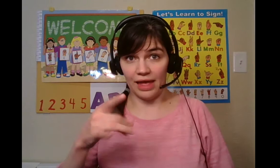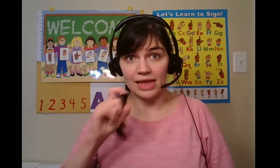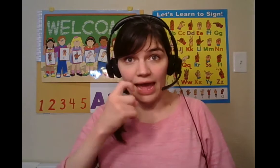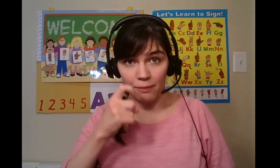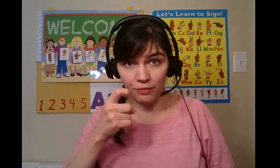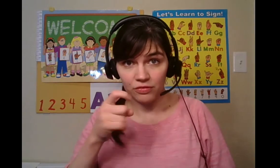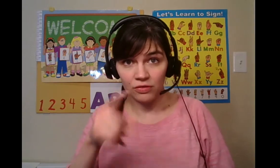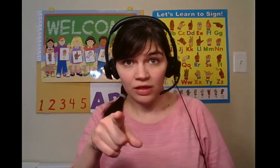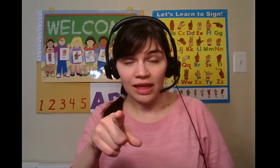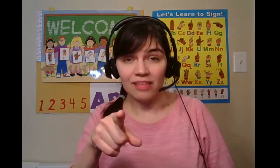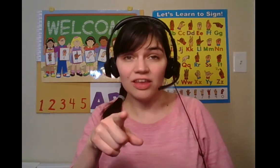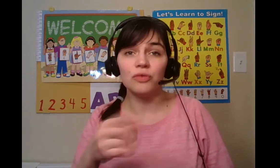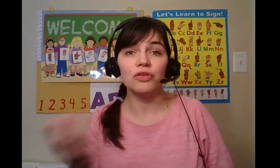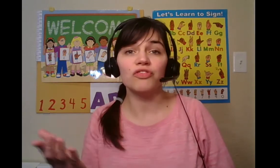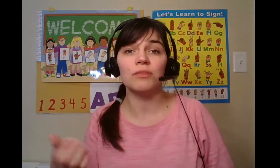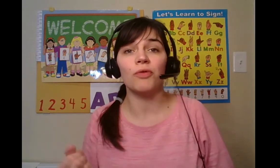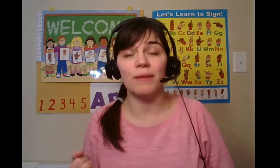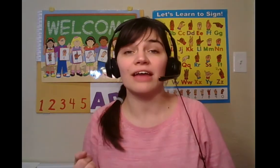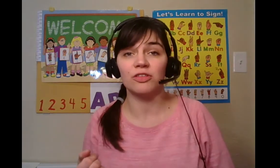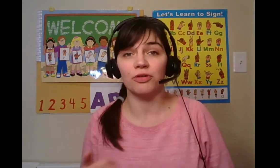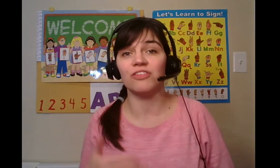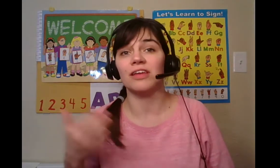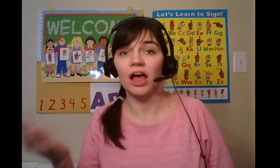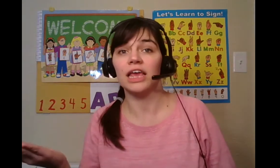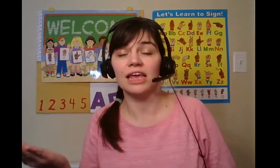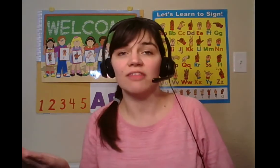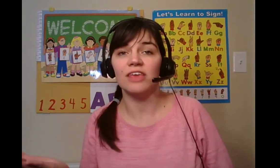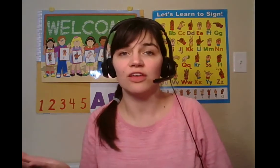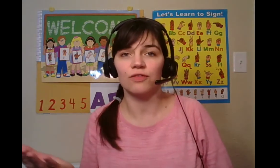like apples? And then you usually point back to the person again at the end of